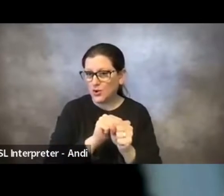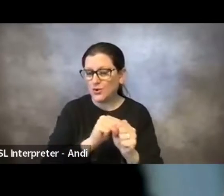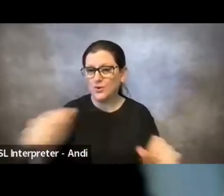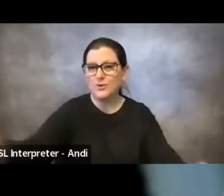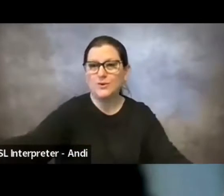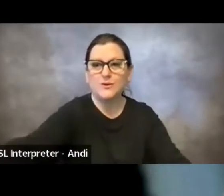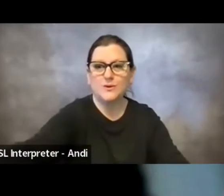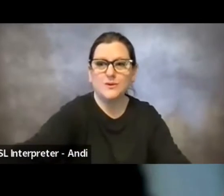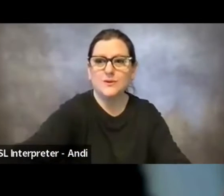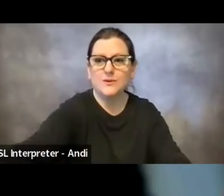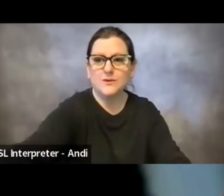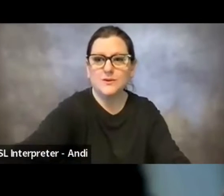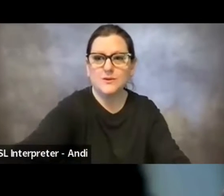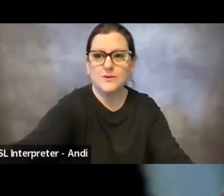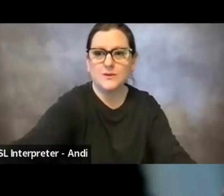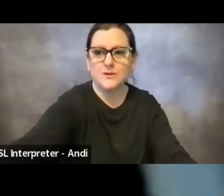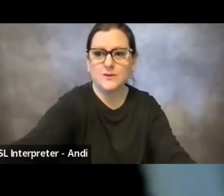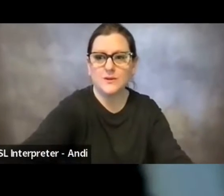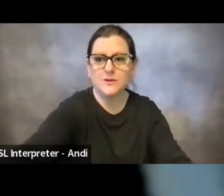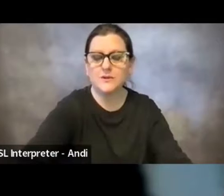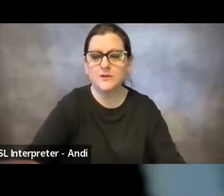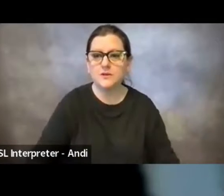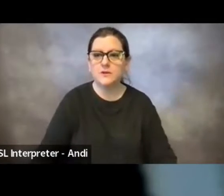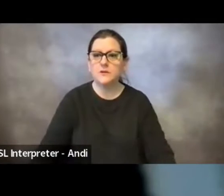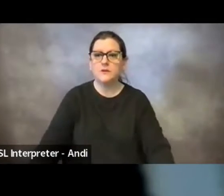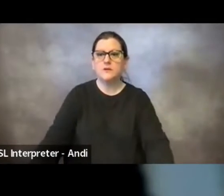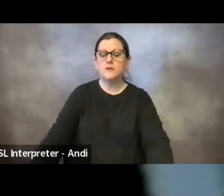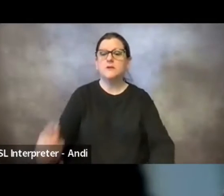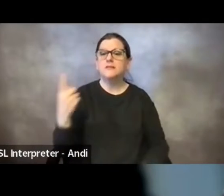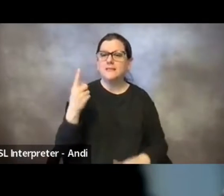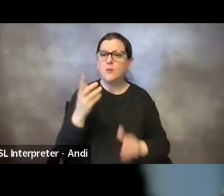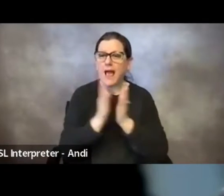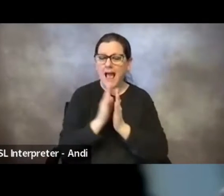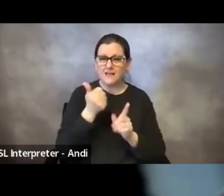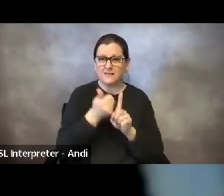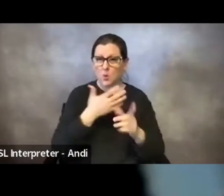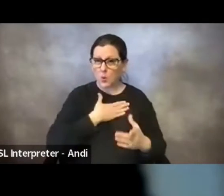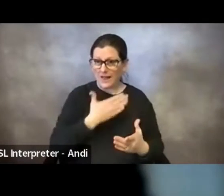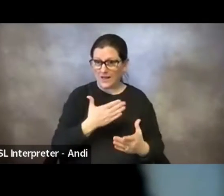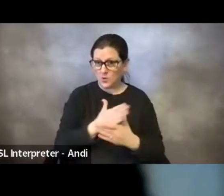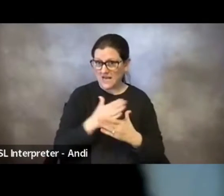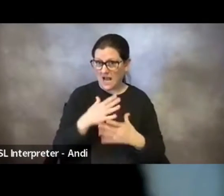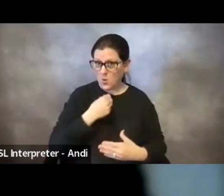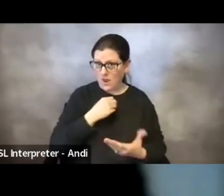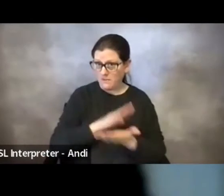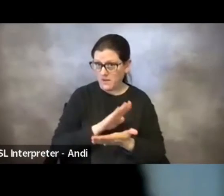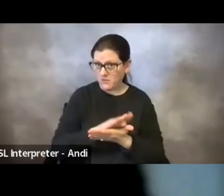Judy Dettmer: One point, Traci, someone had asked if you'd be willing to share the white paper and if you are Jill Ferrington